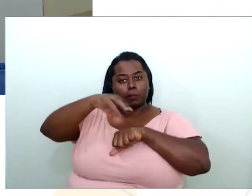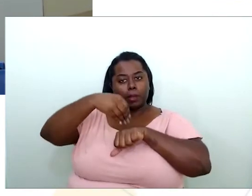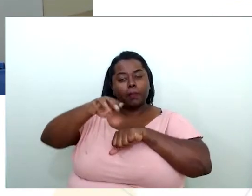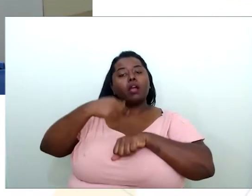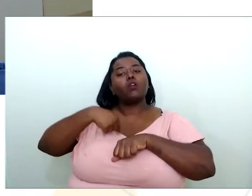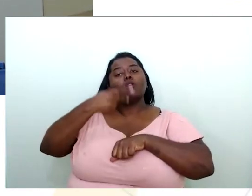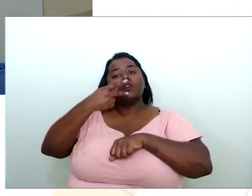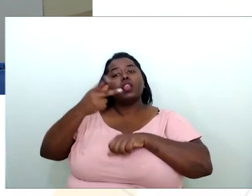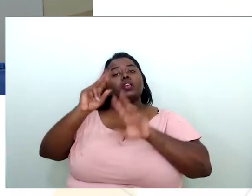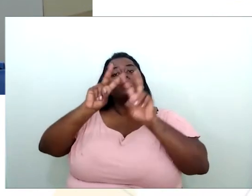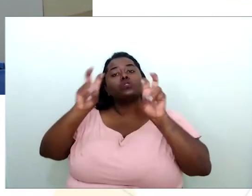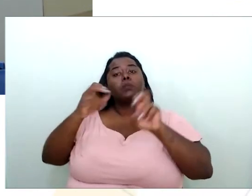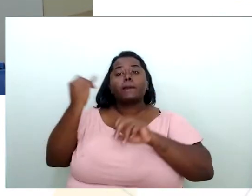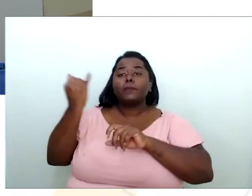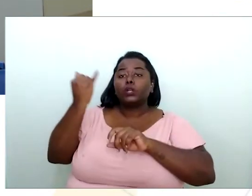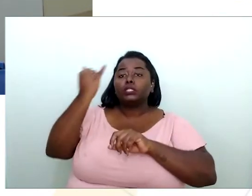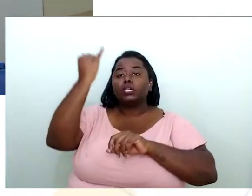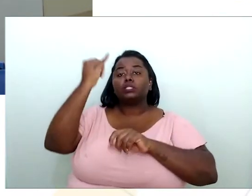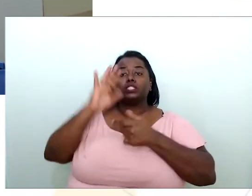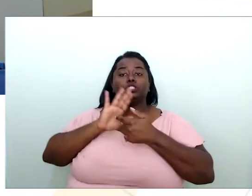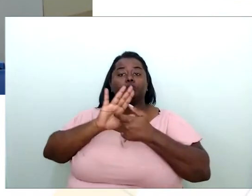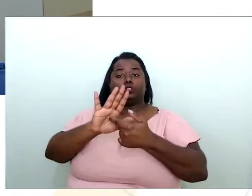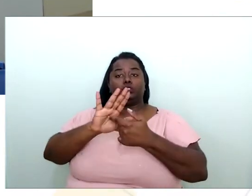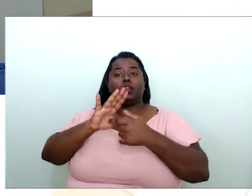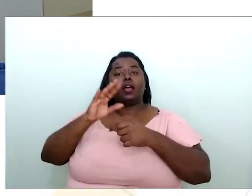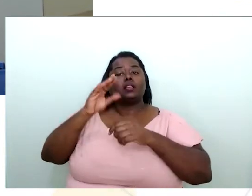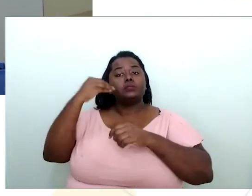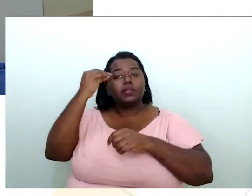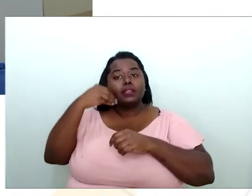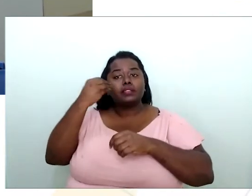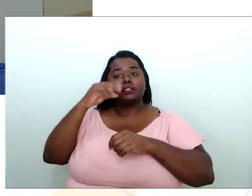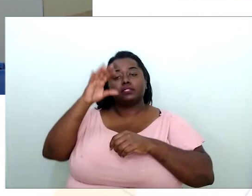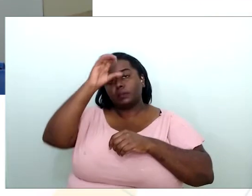here was talking about the importance of designing the learning experiences then